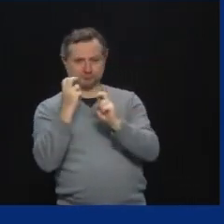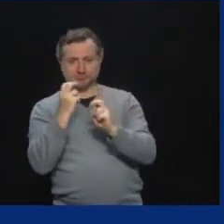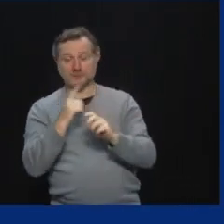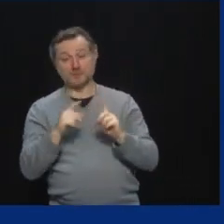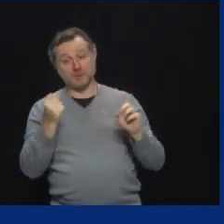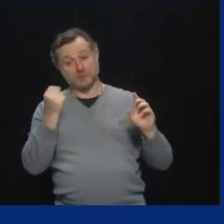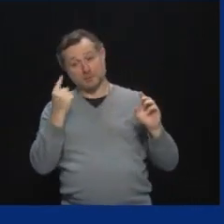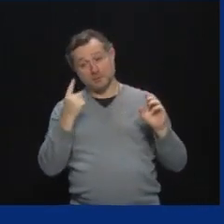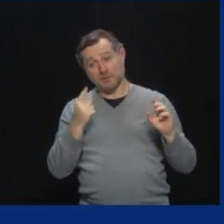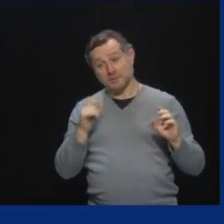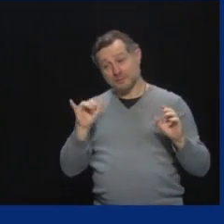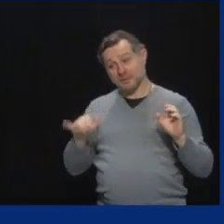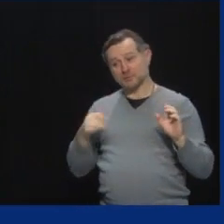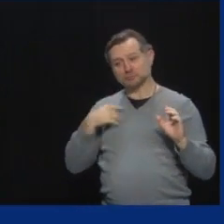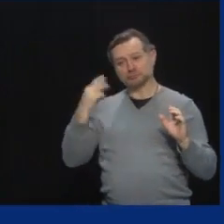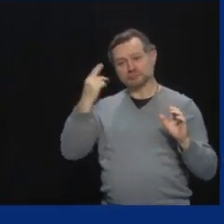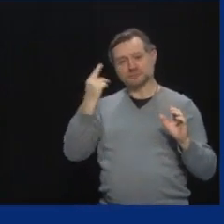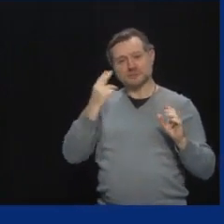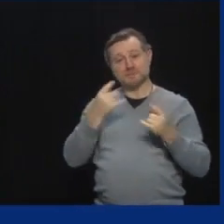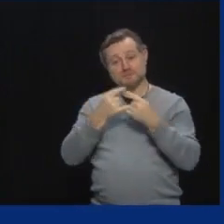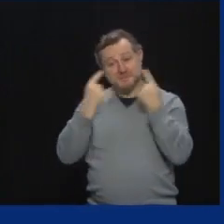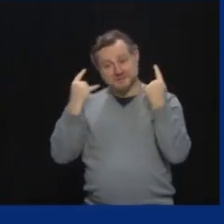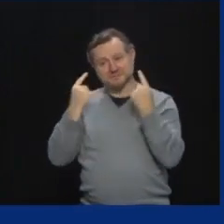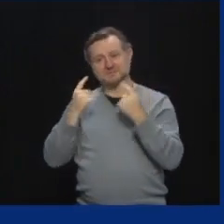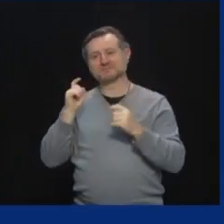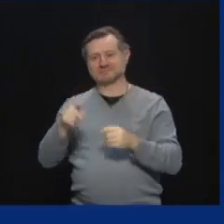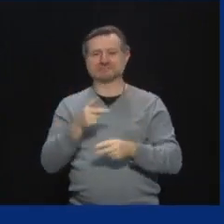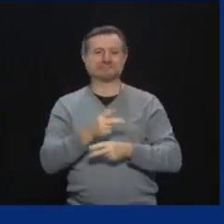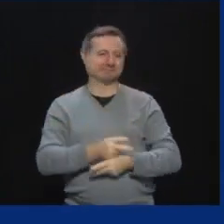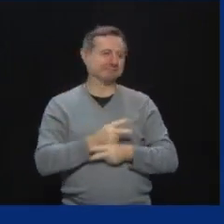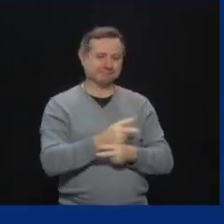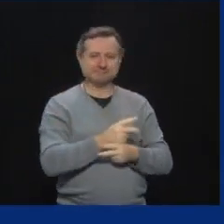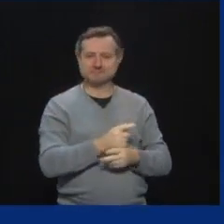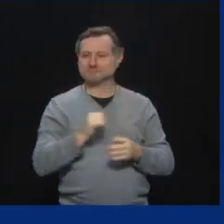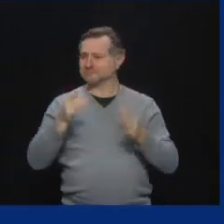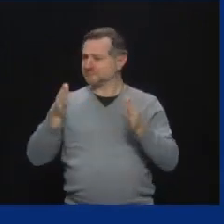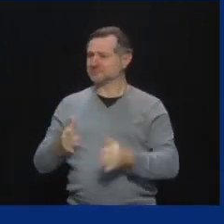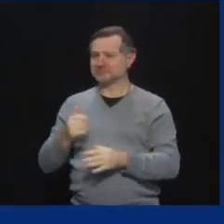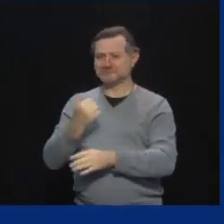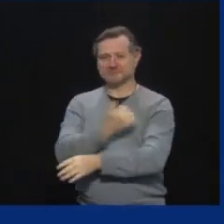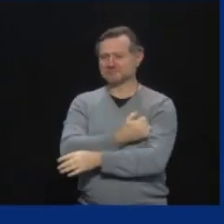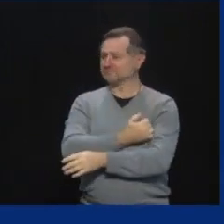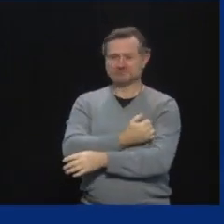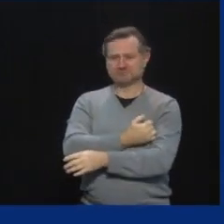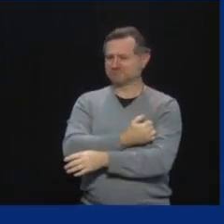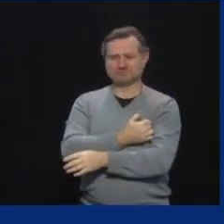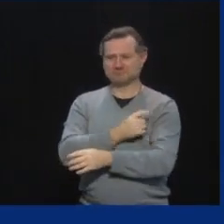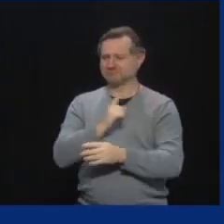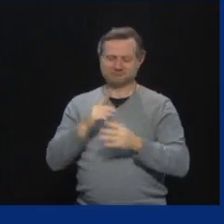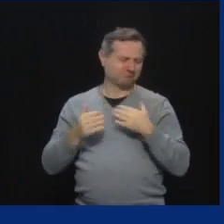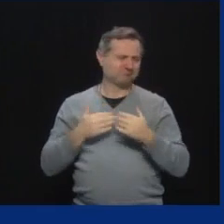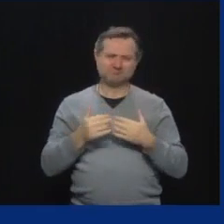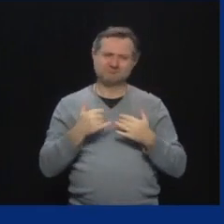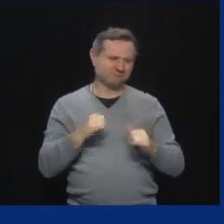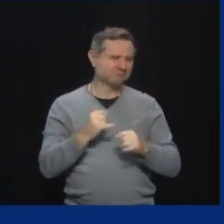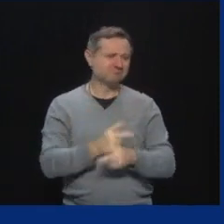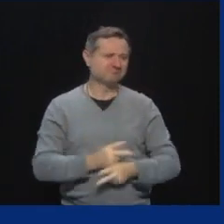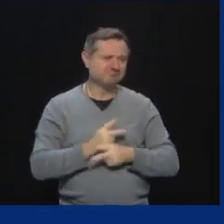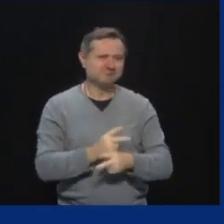we're still being careful. Even people who have been vaccinated And you're vaccinated vaccinations have really been established to be proving to be